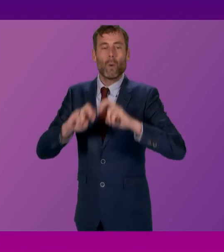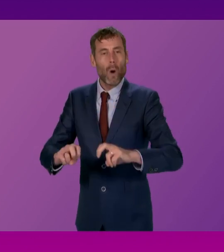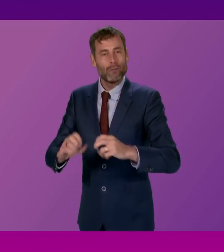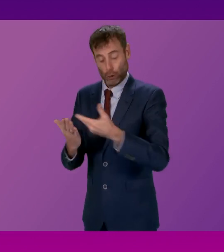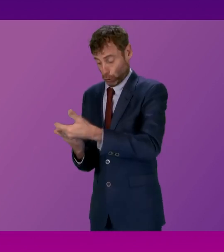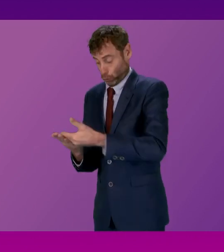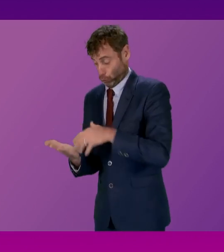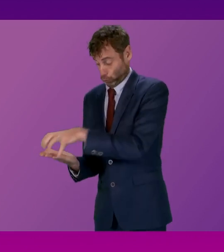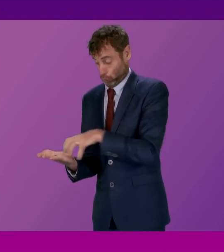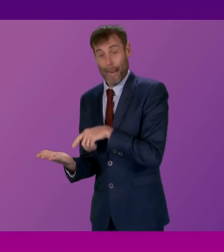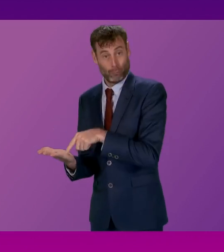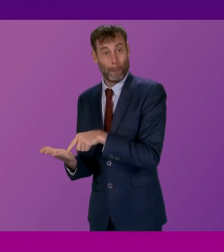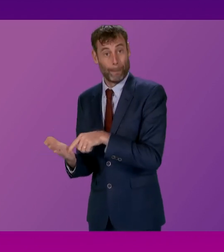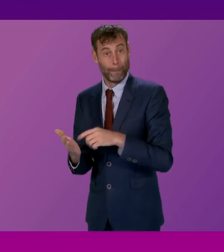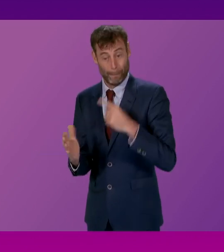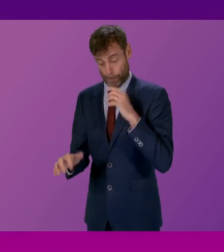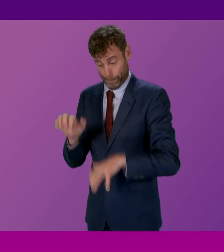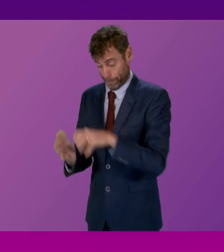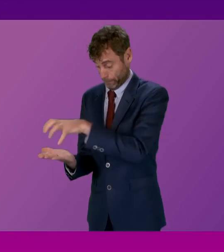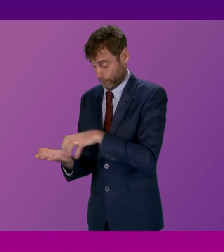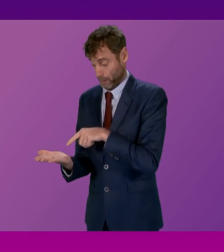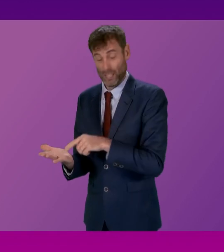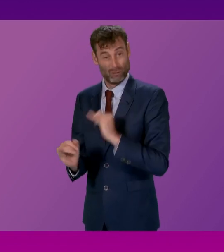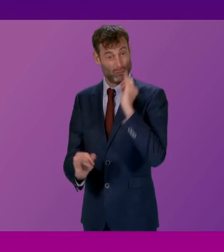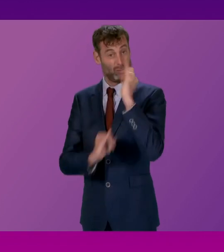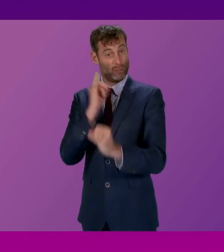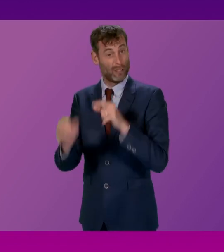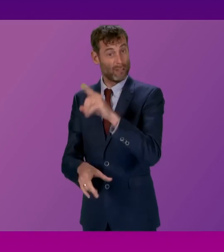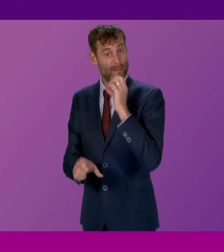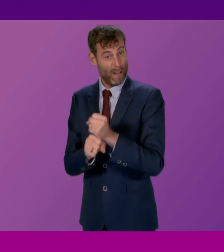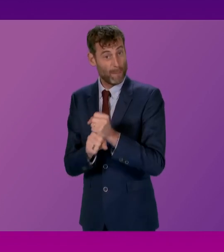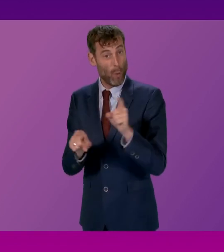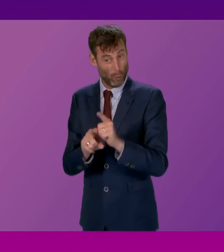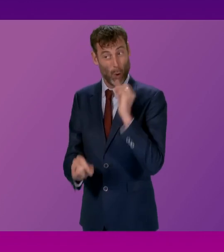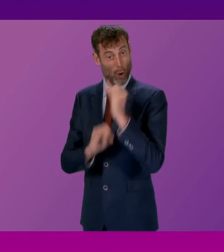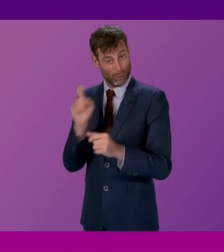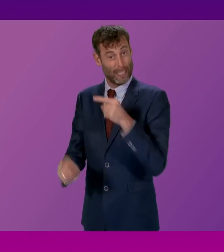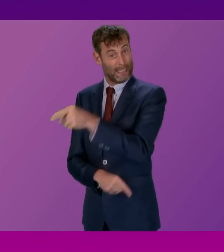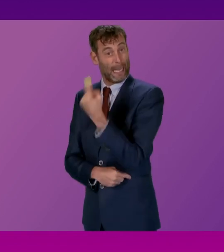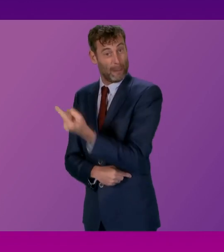damning about the actions of this Government and about his own behaviour. In June, I asked the First Minister directly: